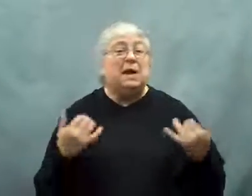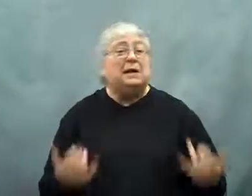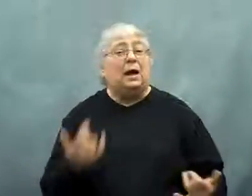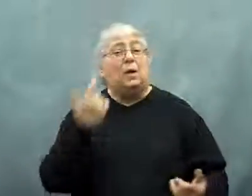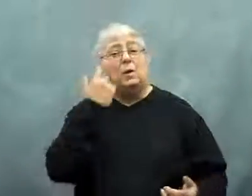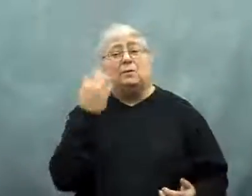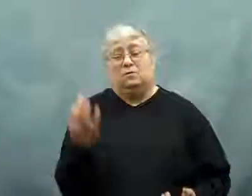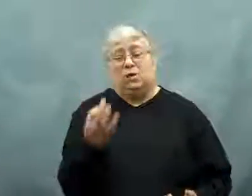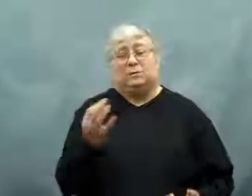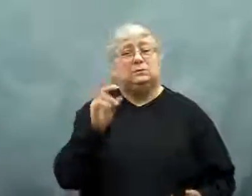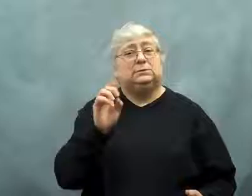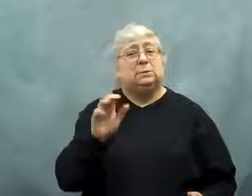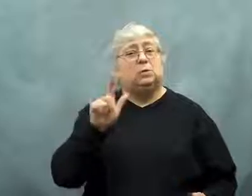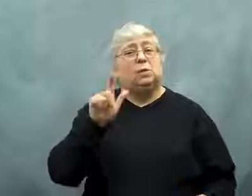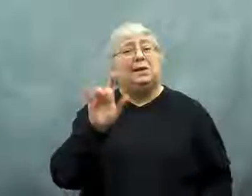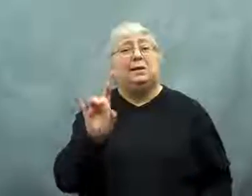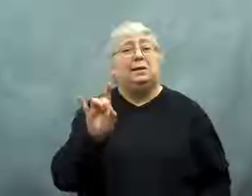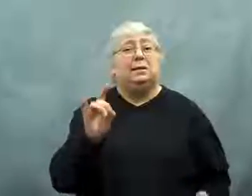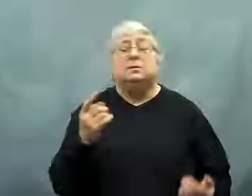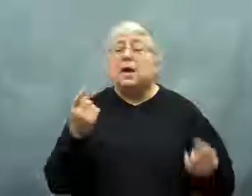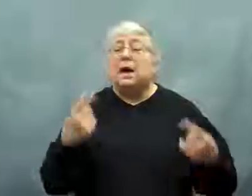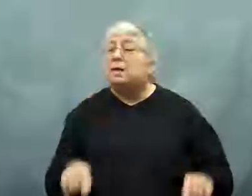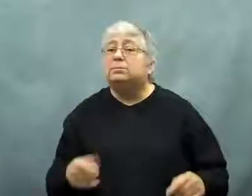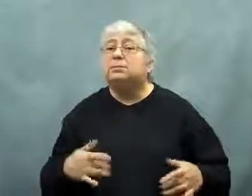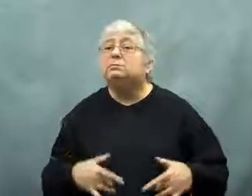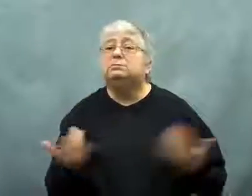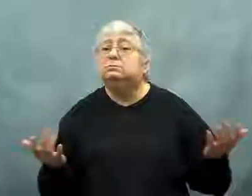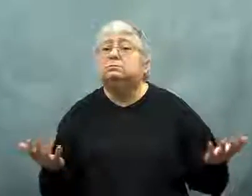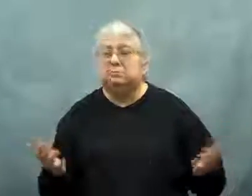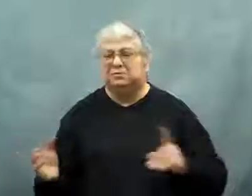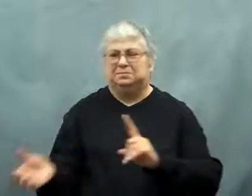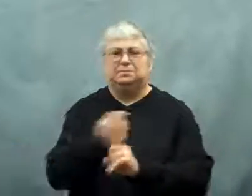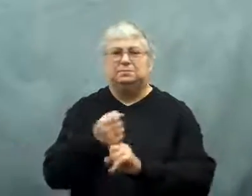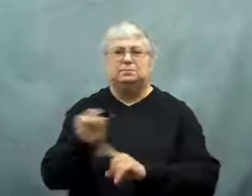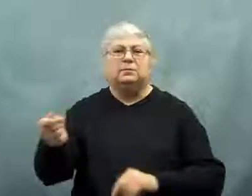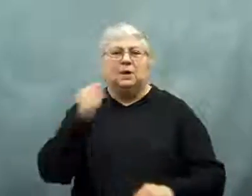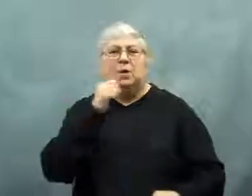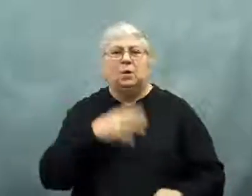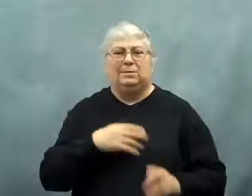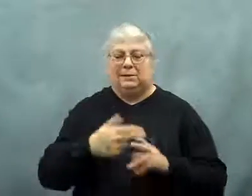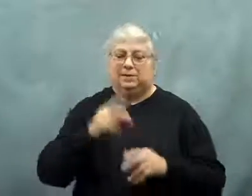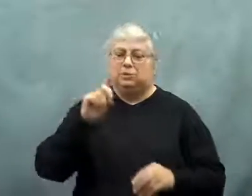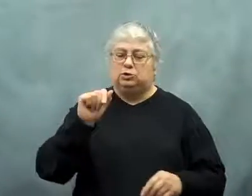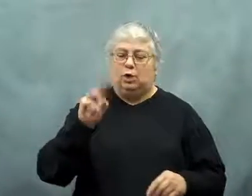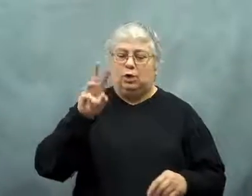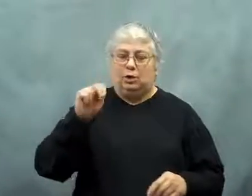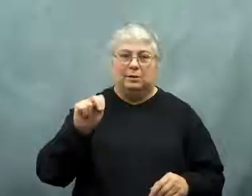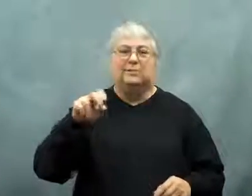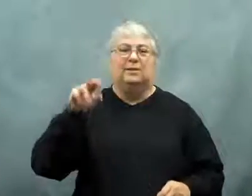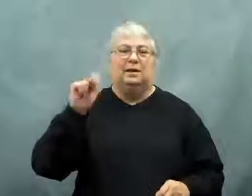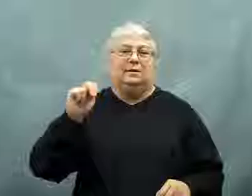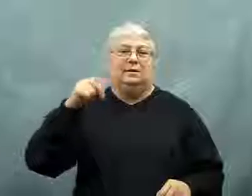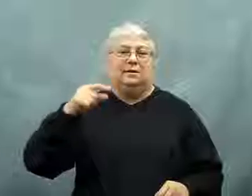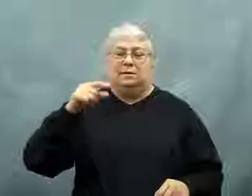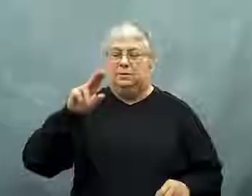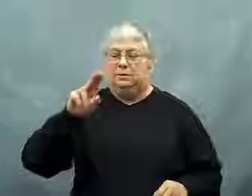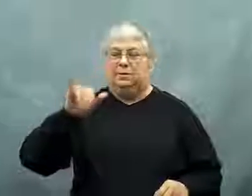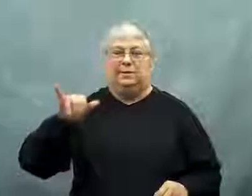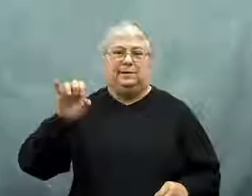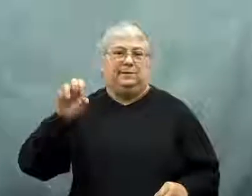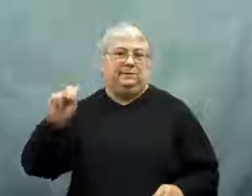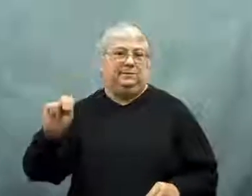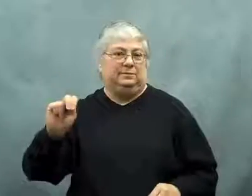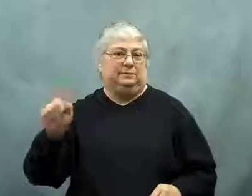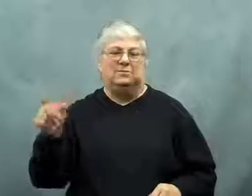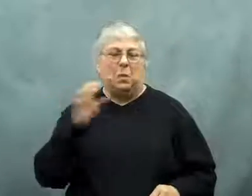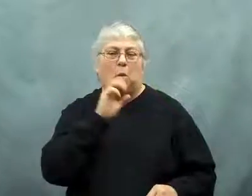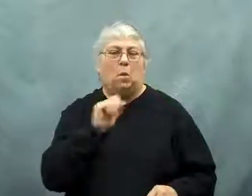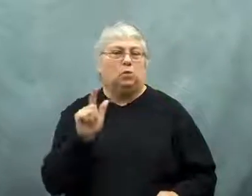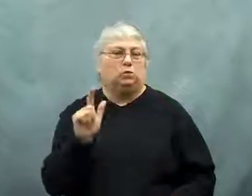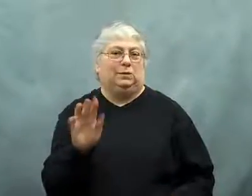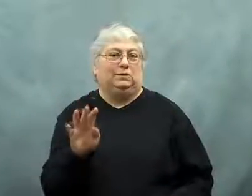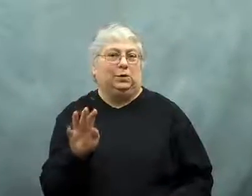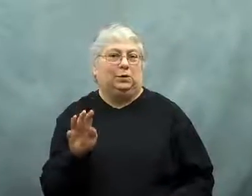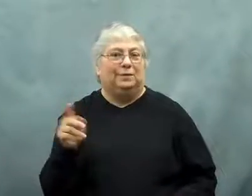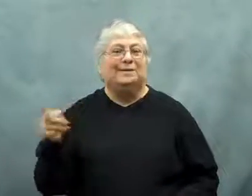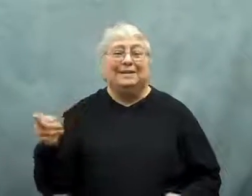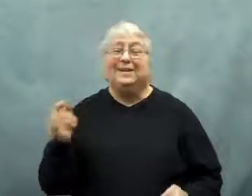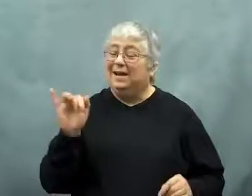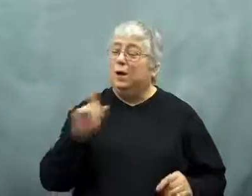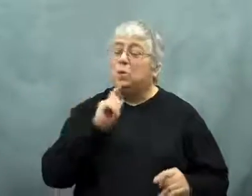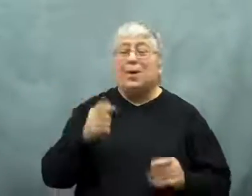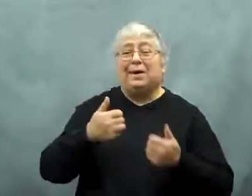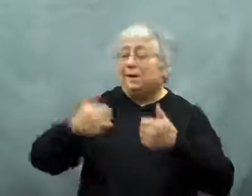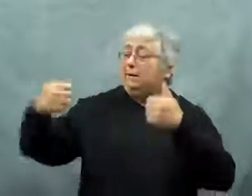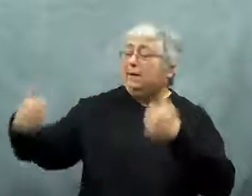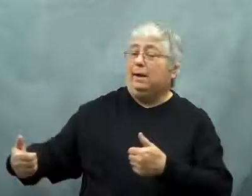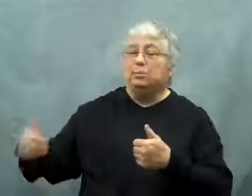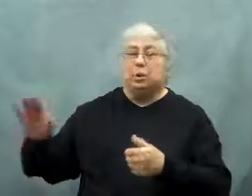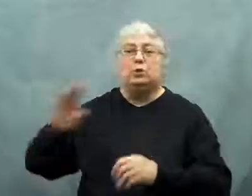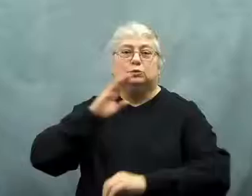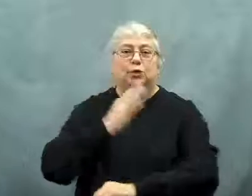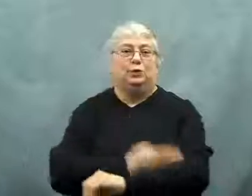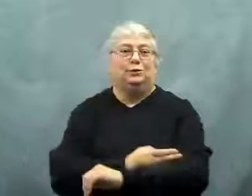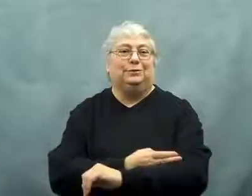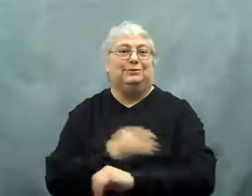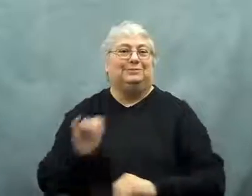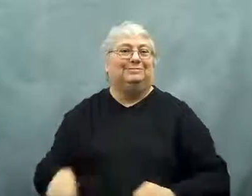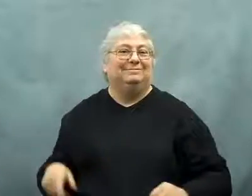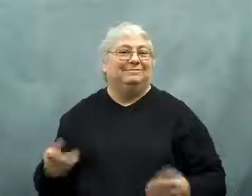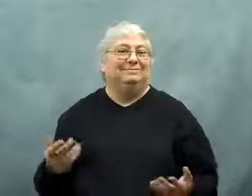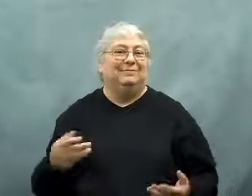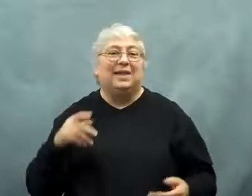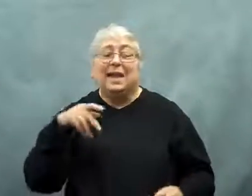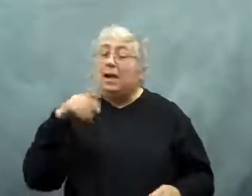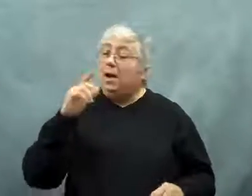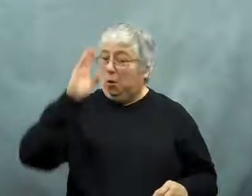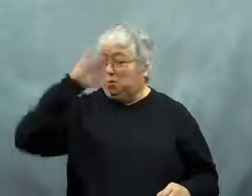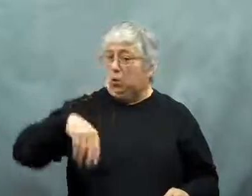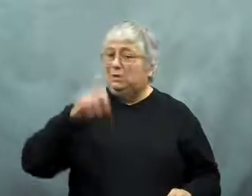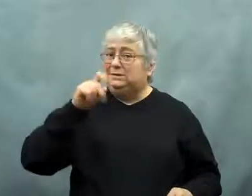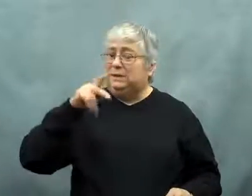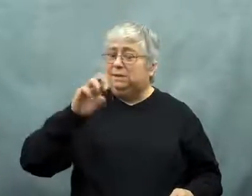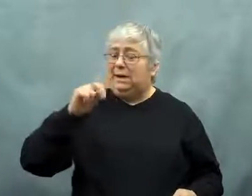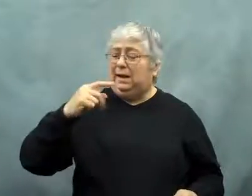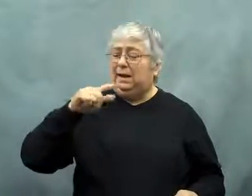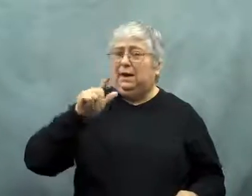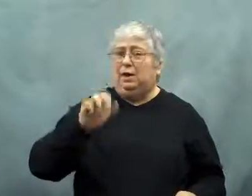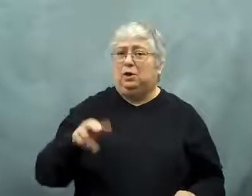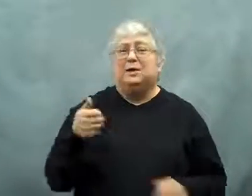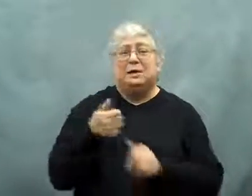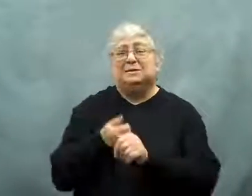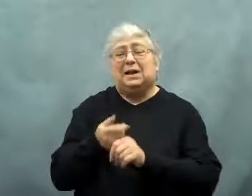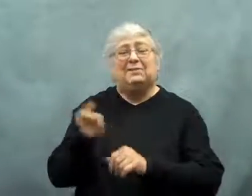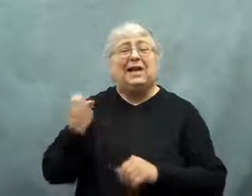24 year old Dawn Nguyen was arrested on Friday, December 28.